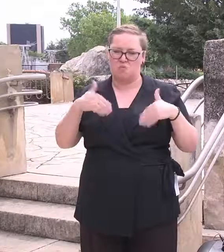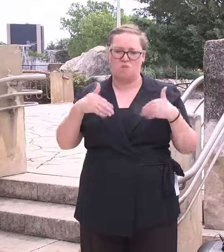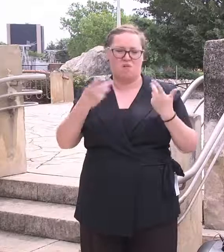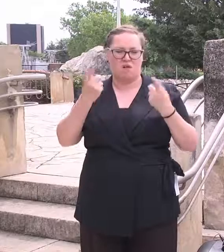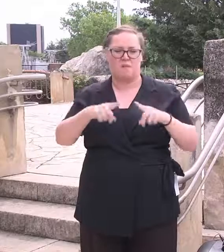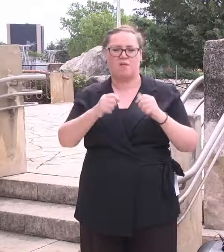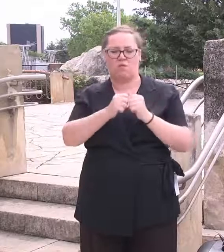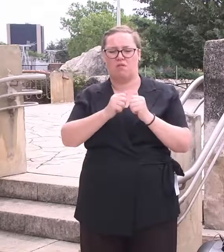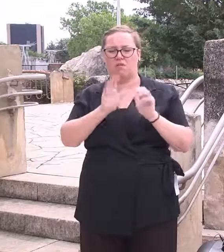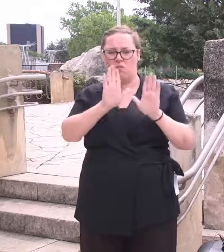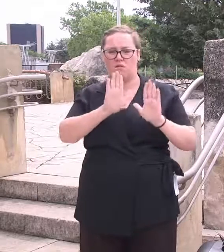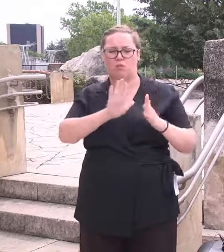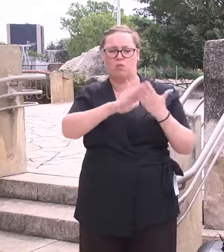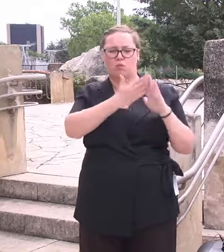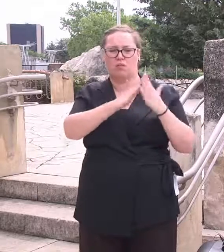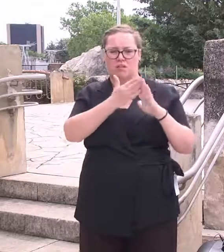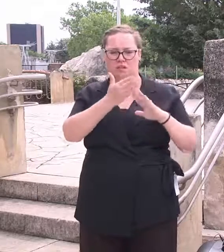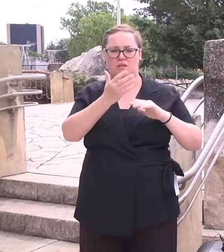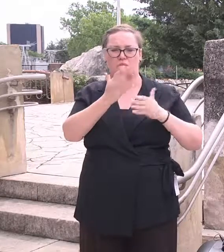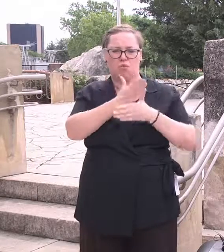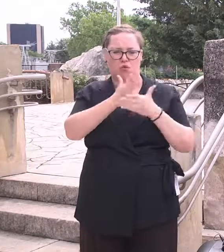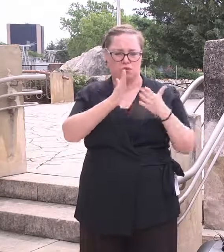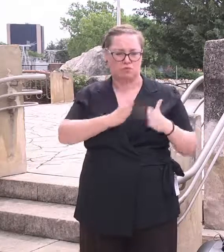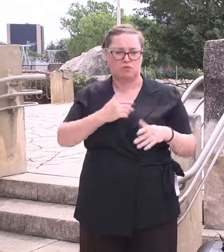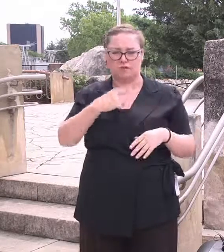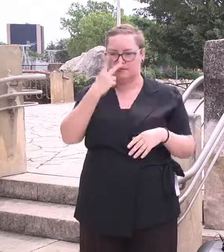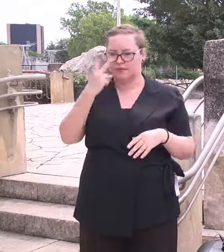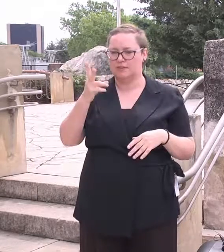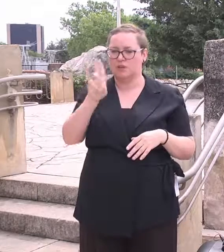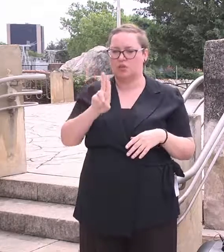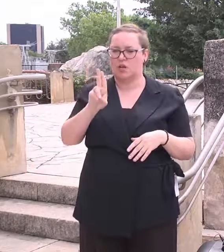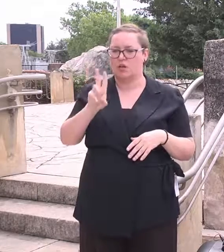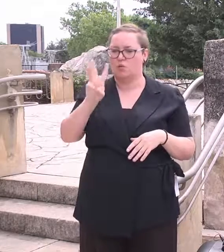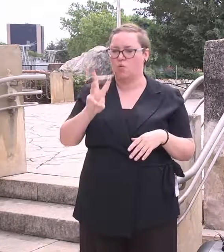we get funding for multiple sources and I see my good friend United Way the plains Pete Nara